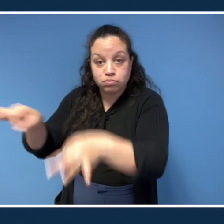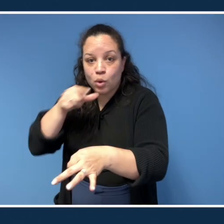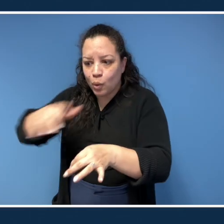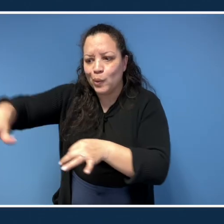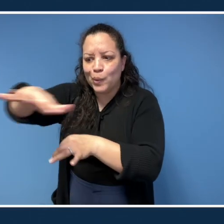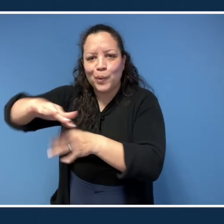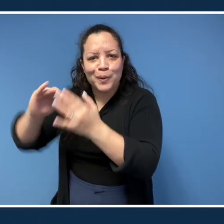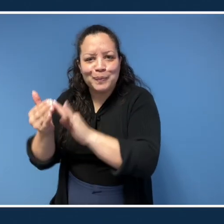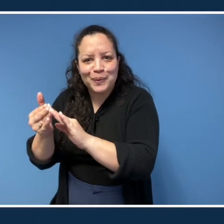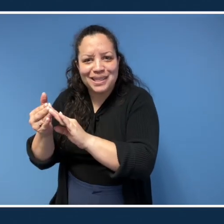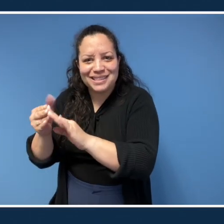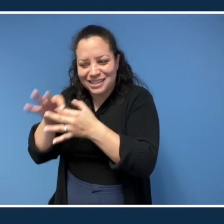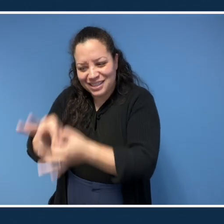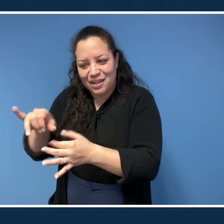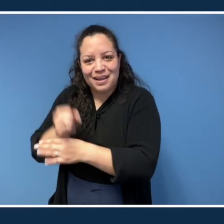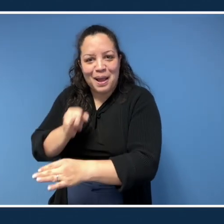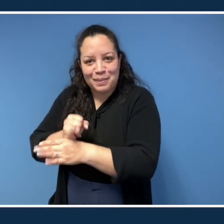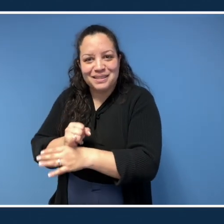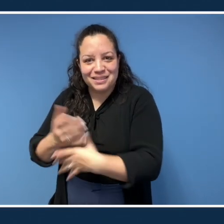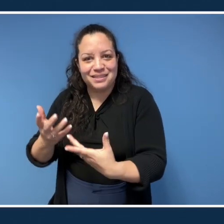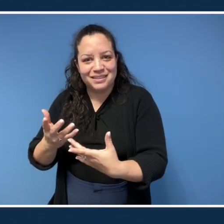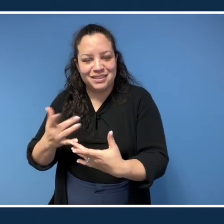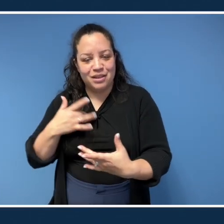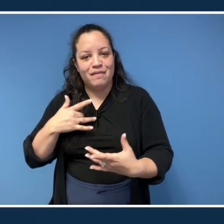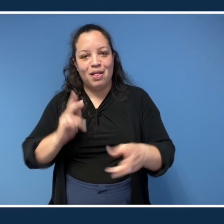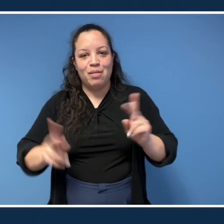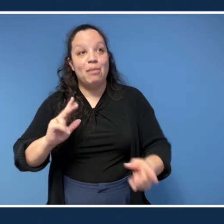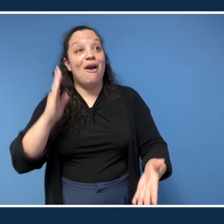And I think that will give some context to individuals arriving on campus to make